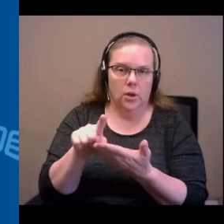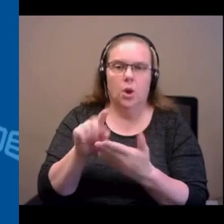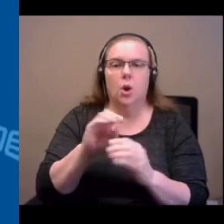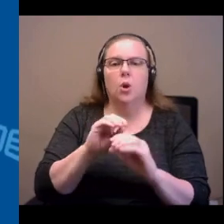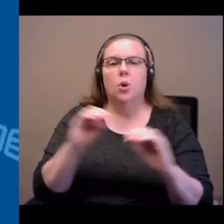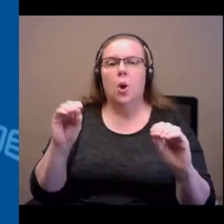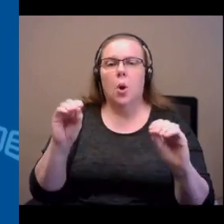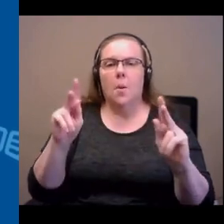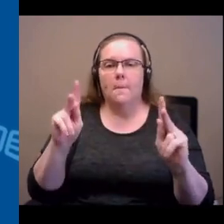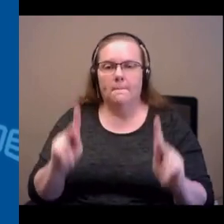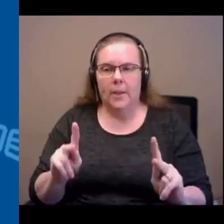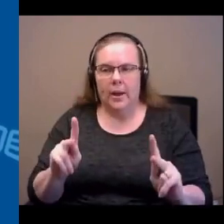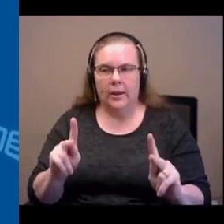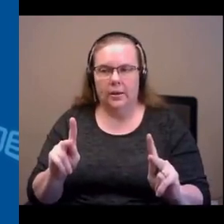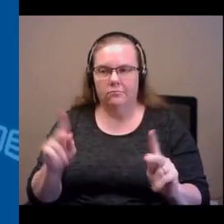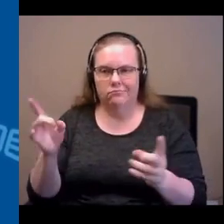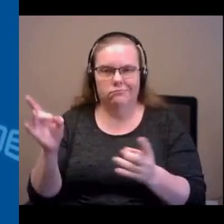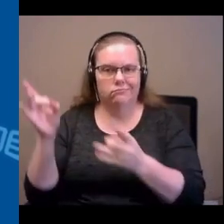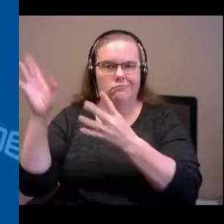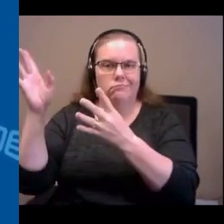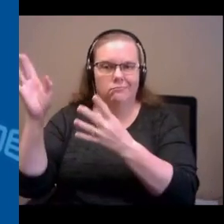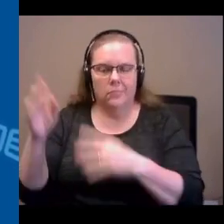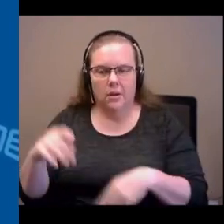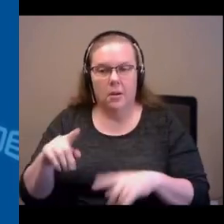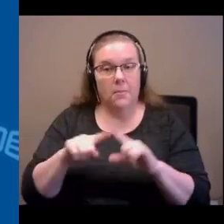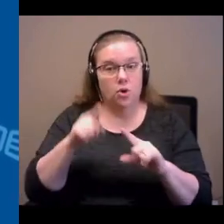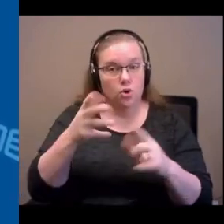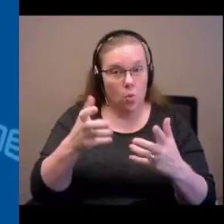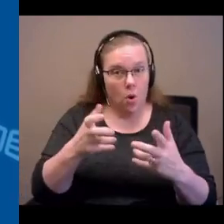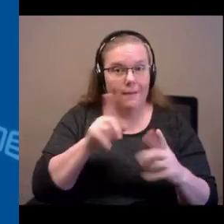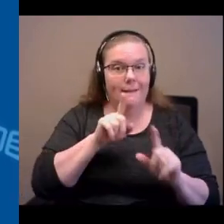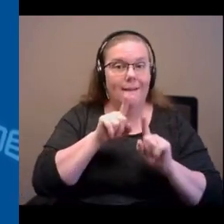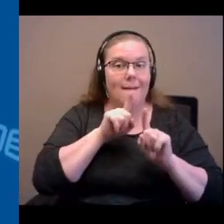So you came here because you wanted something. You wanted an answer to a question. You wanted to